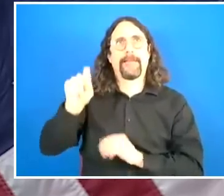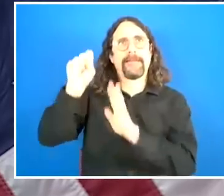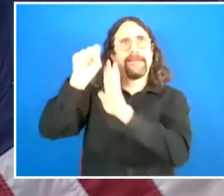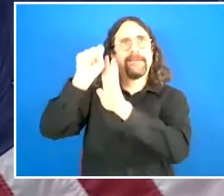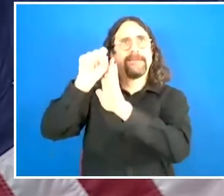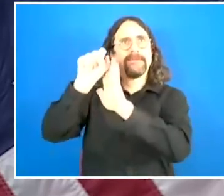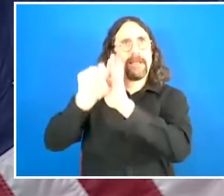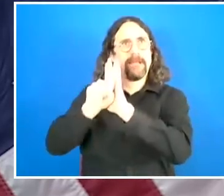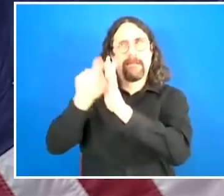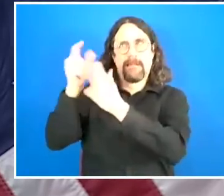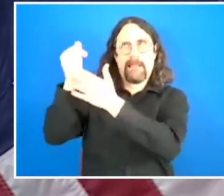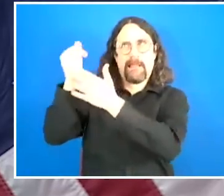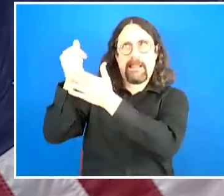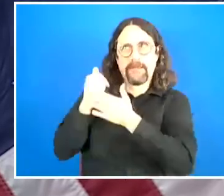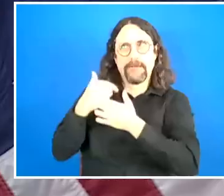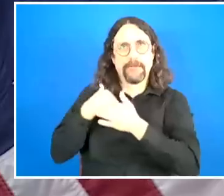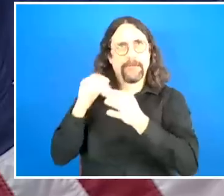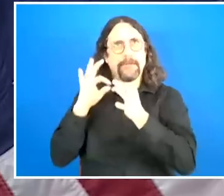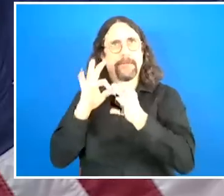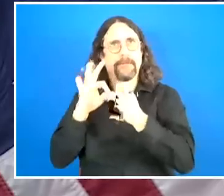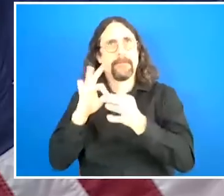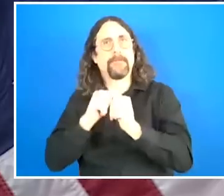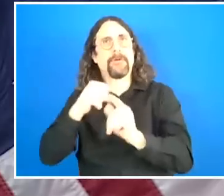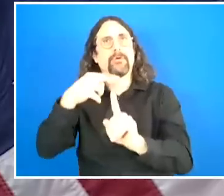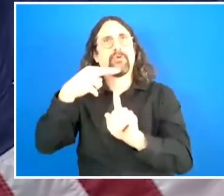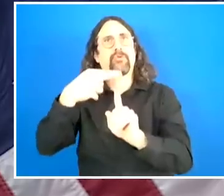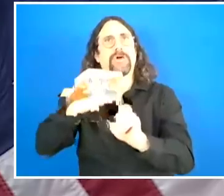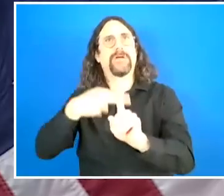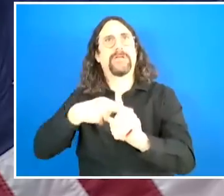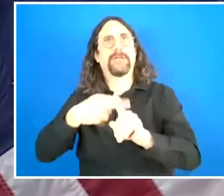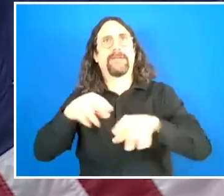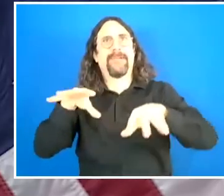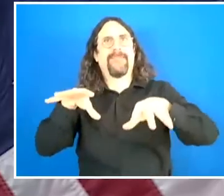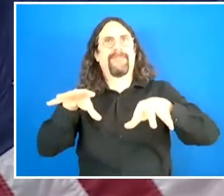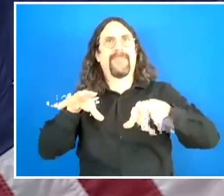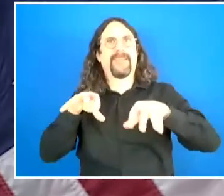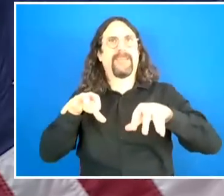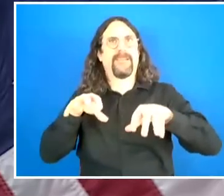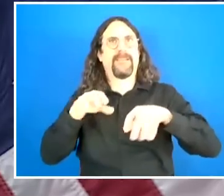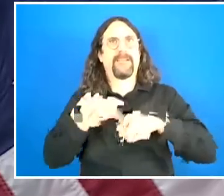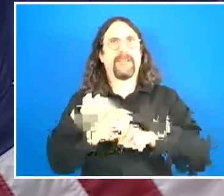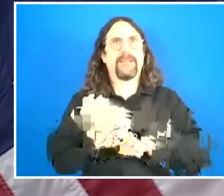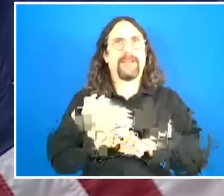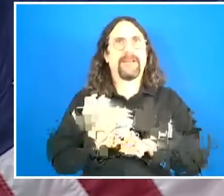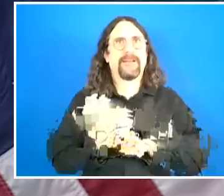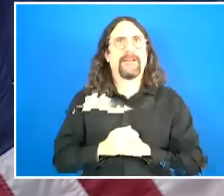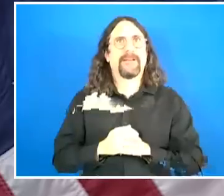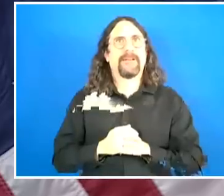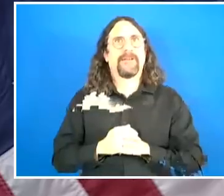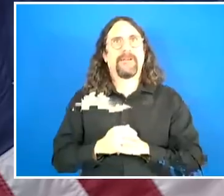ANSWER. SO ONE, I CALLED UPON OUR RENT GUIDELINES BOARD